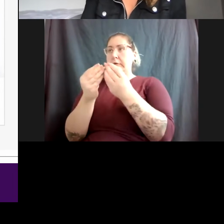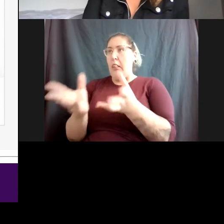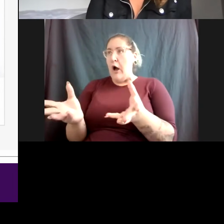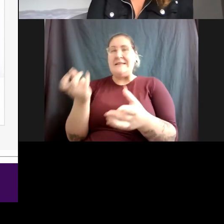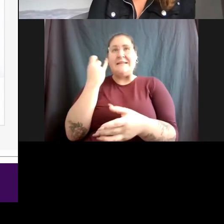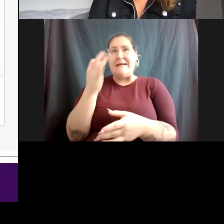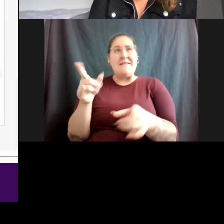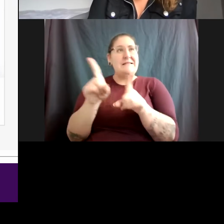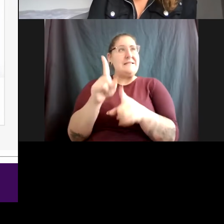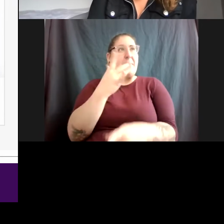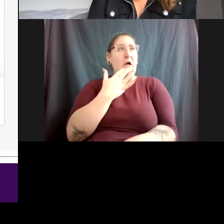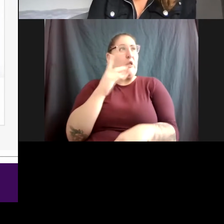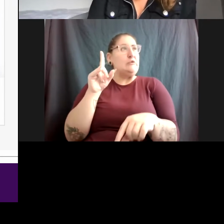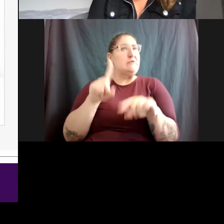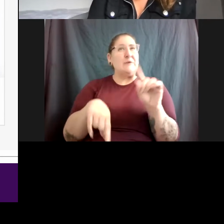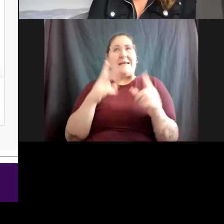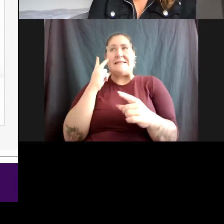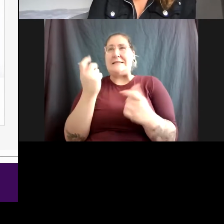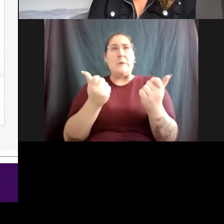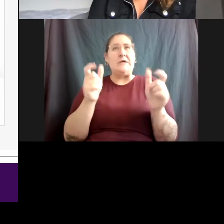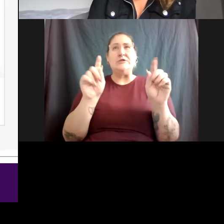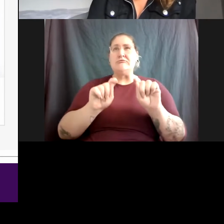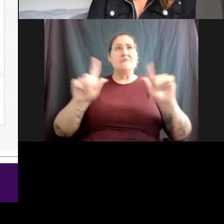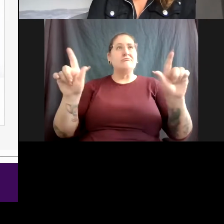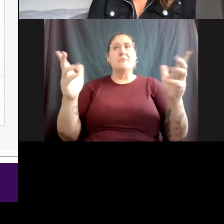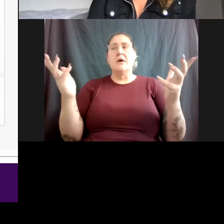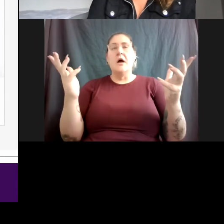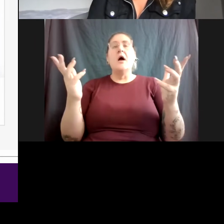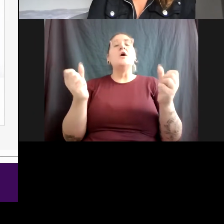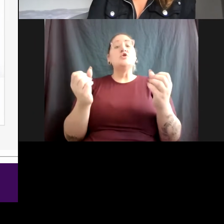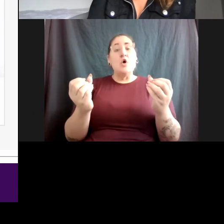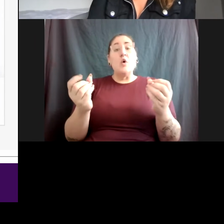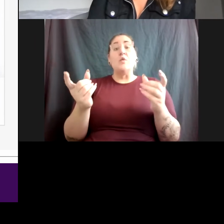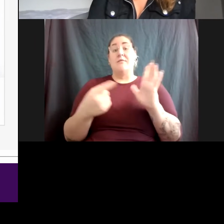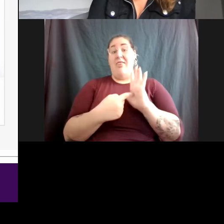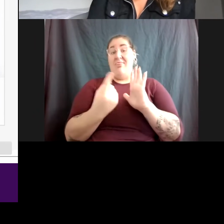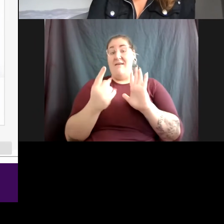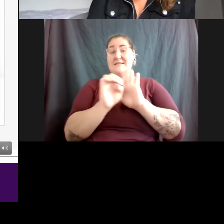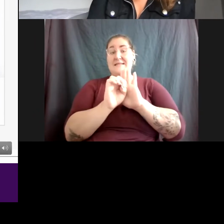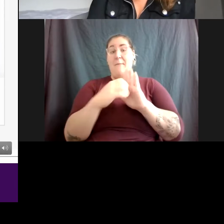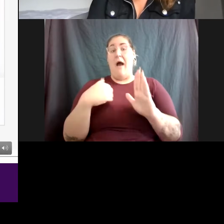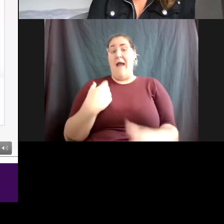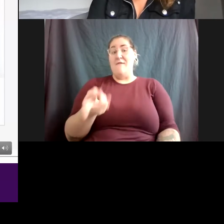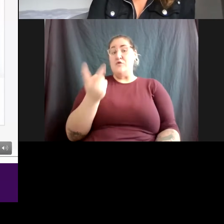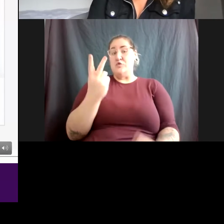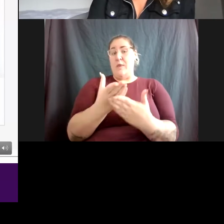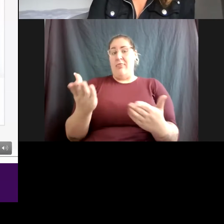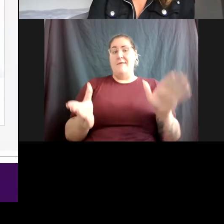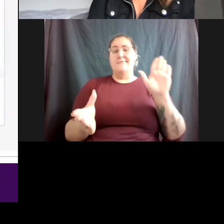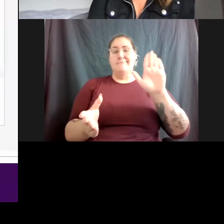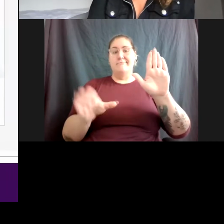outline. So, in this example, I have got to focusable elements. When I try to navigate